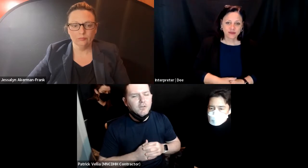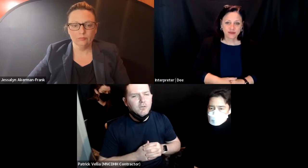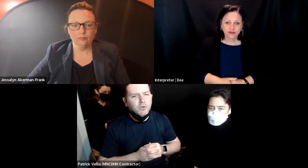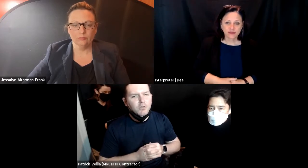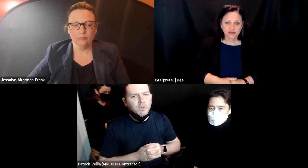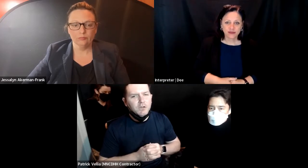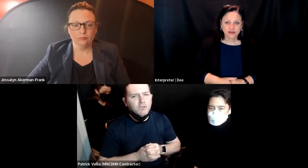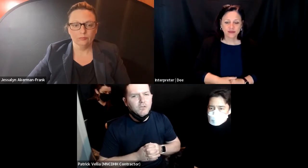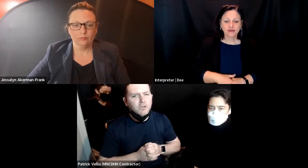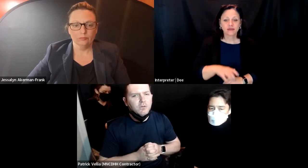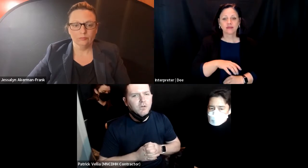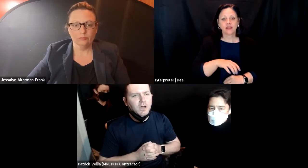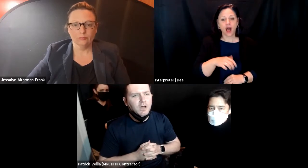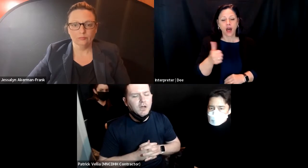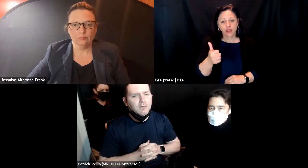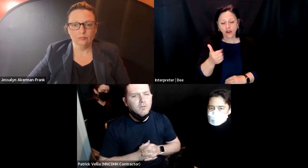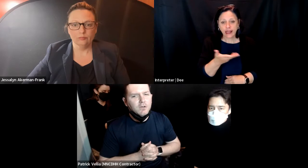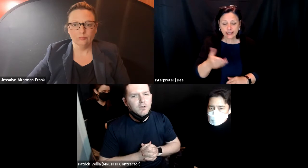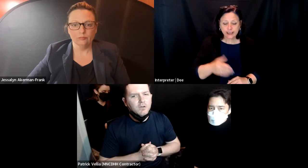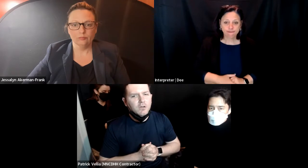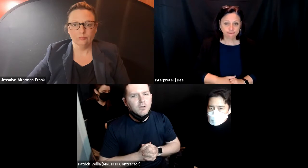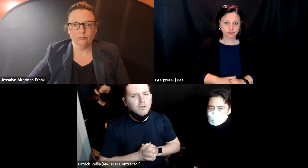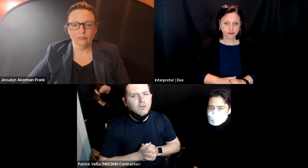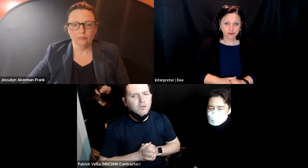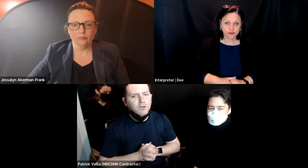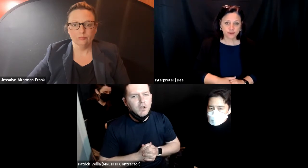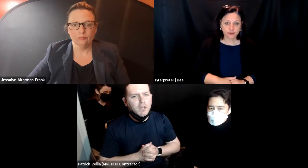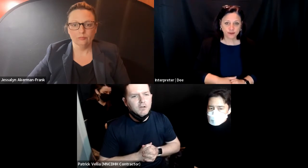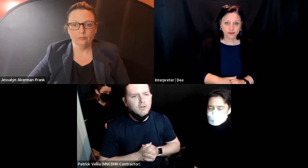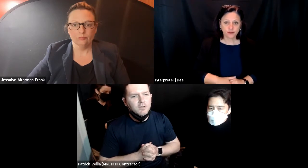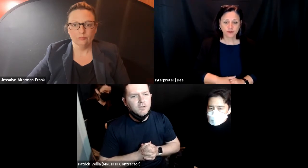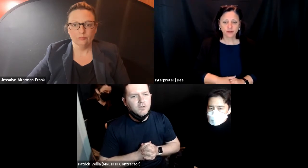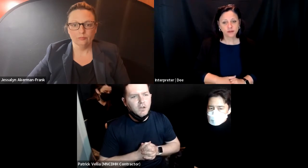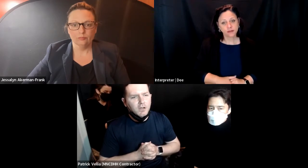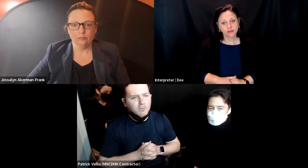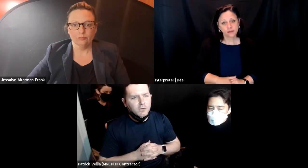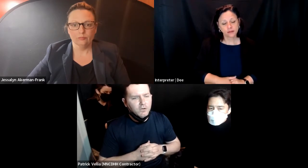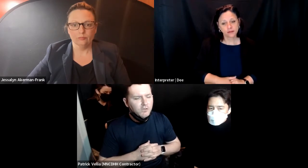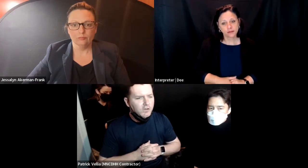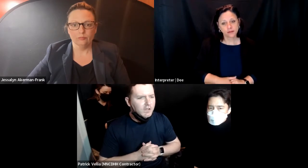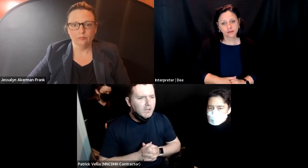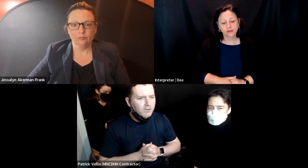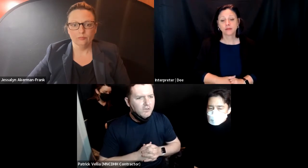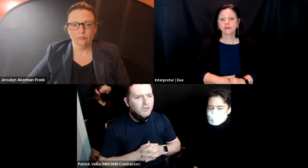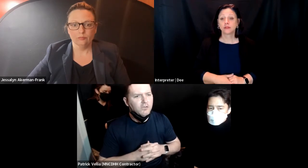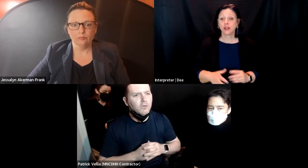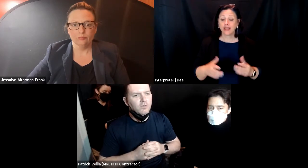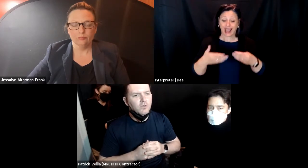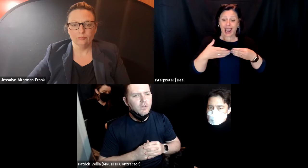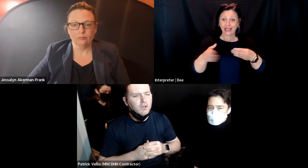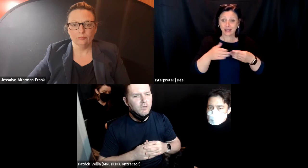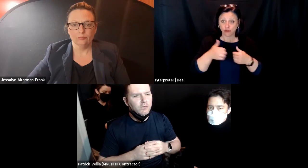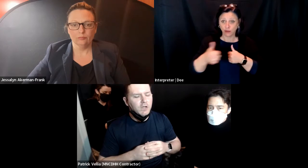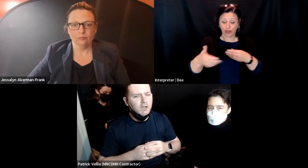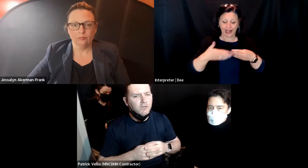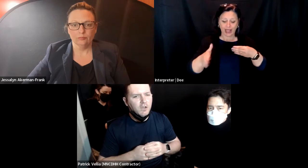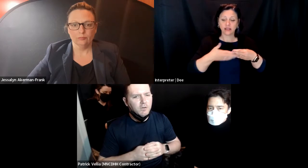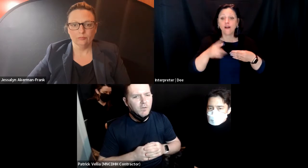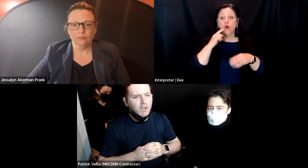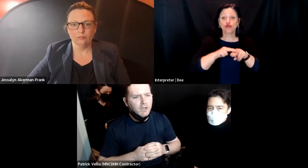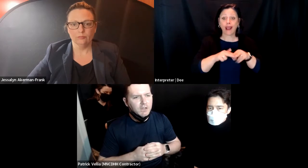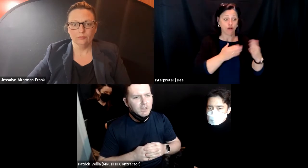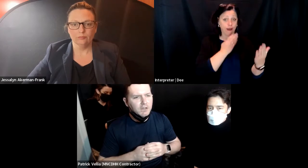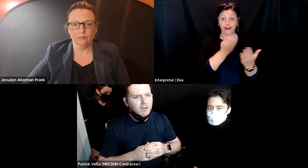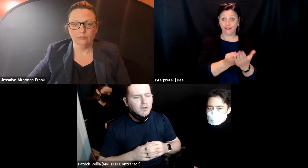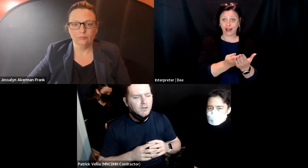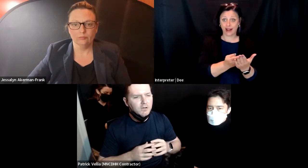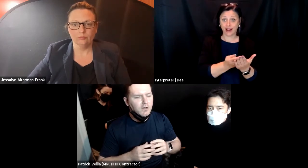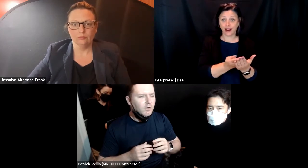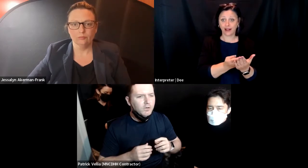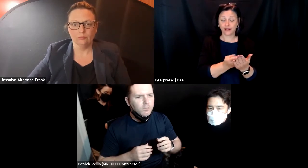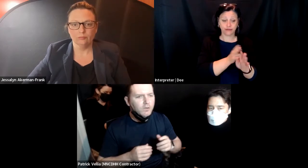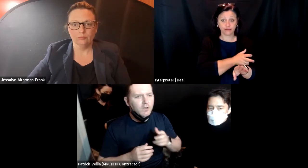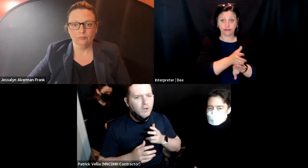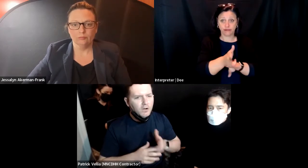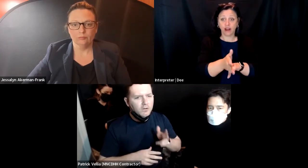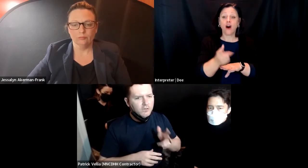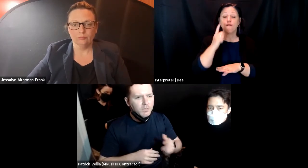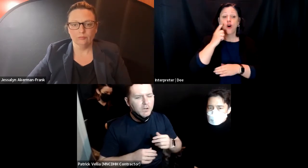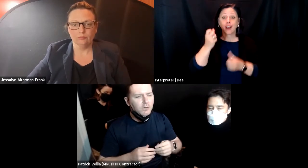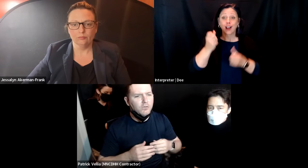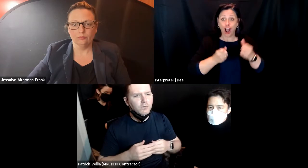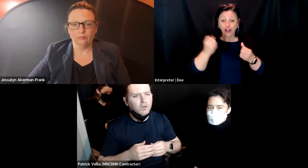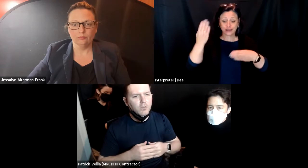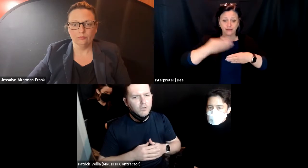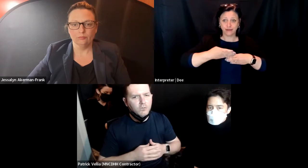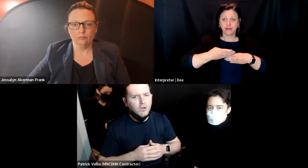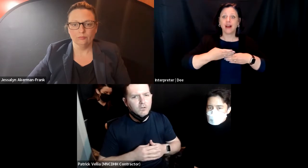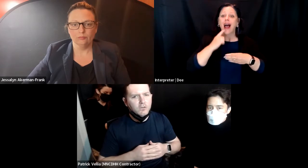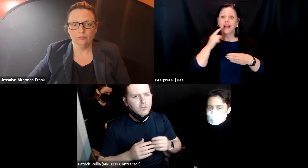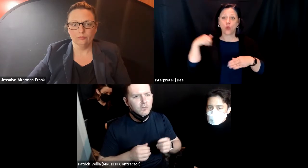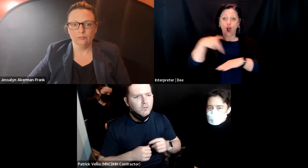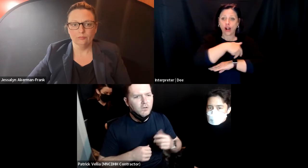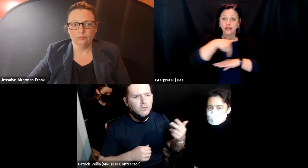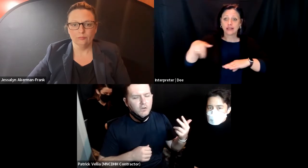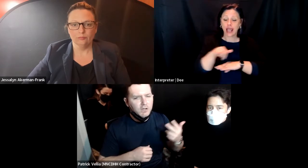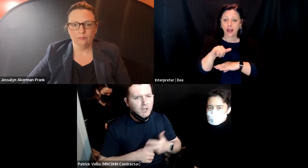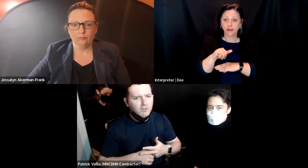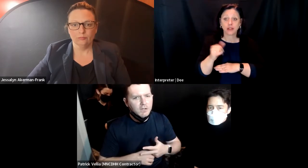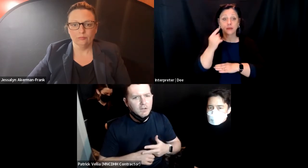I don't know.